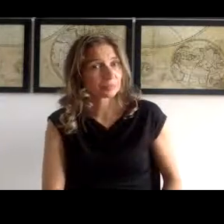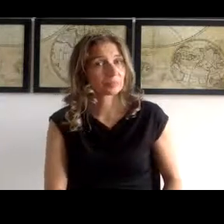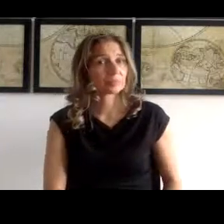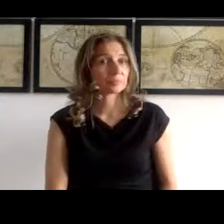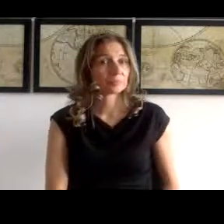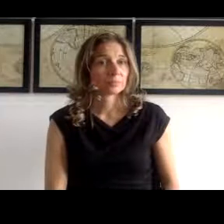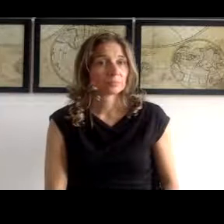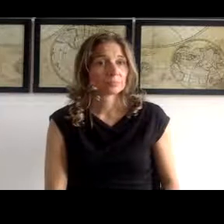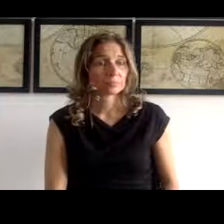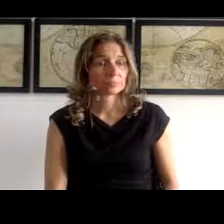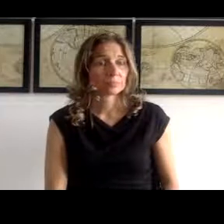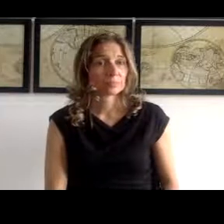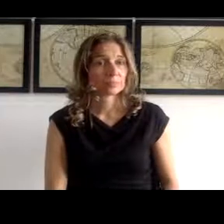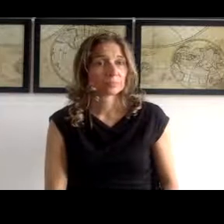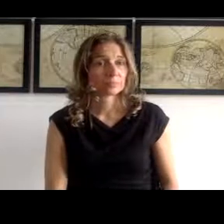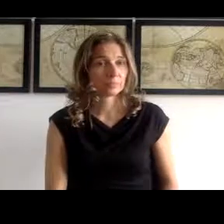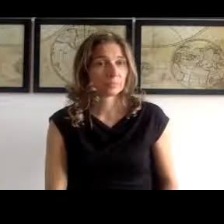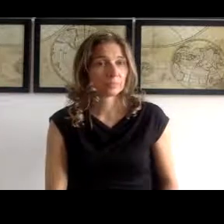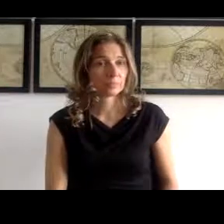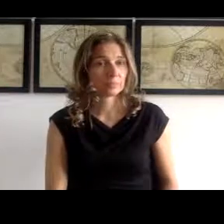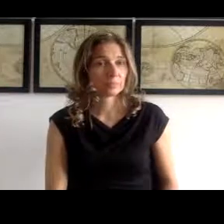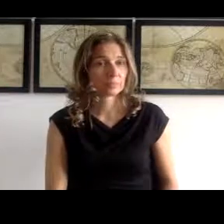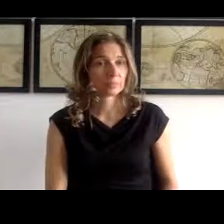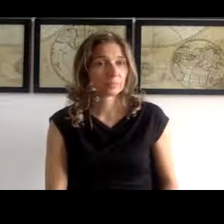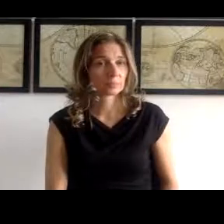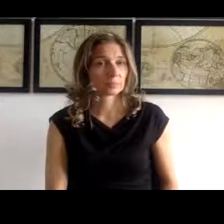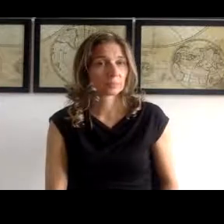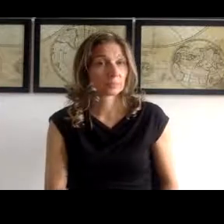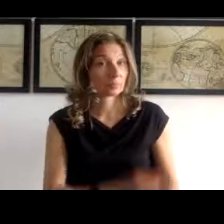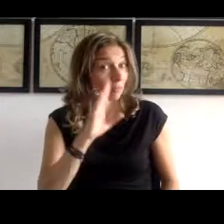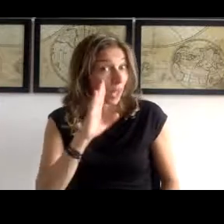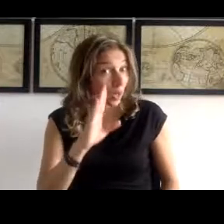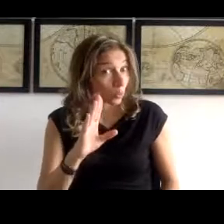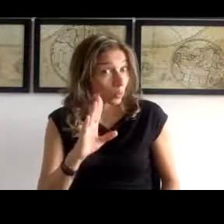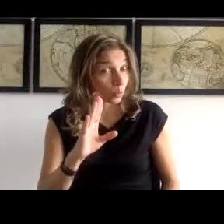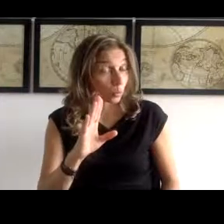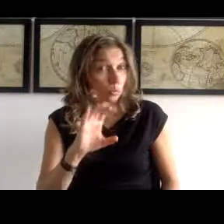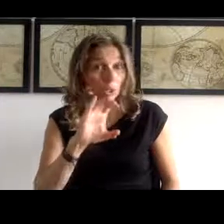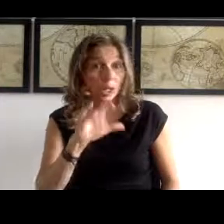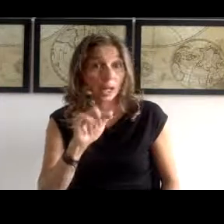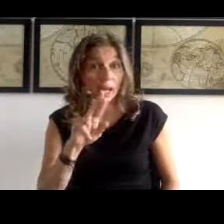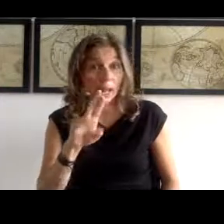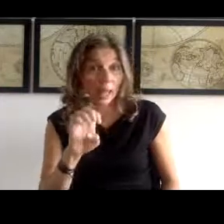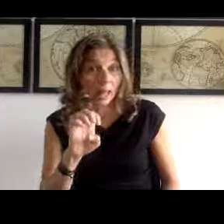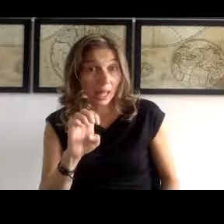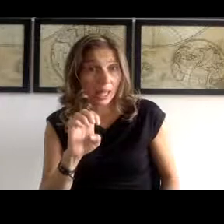Don't hesitate to follow SIHO in the social media.